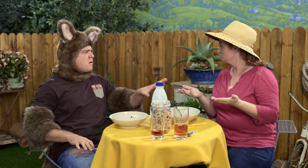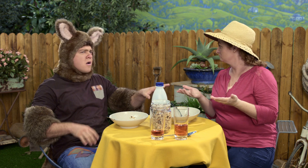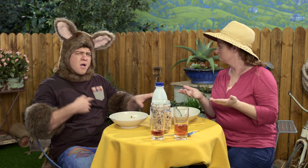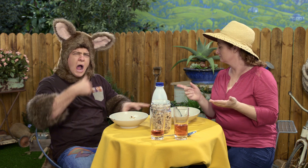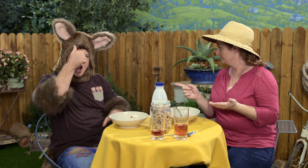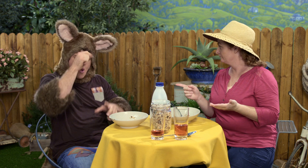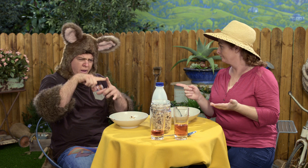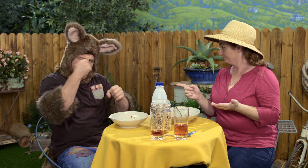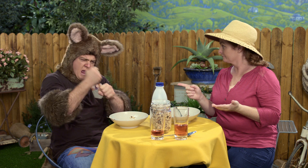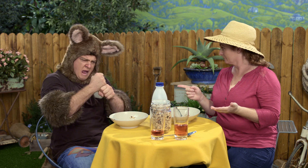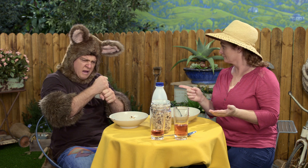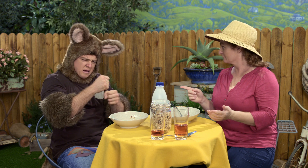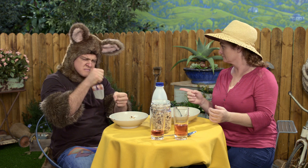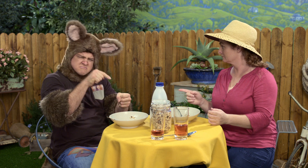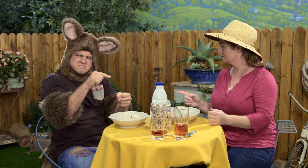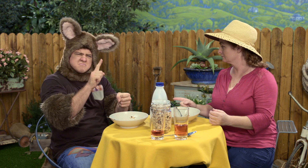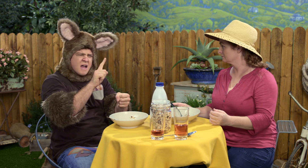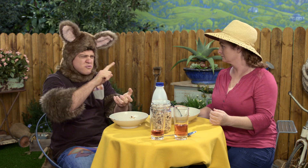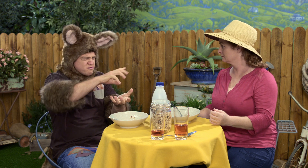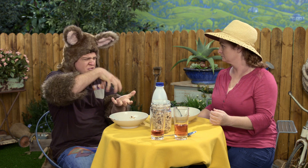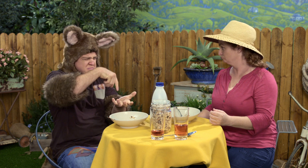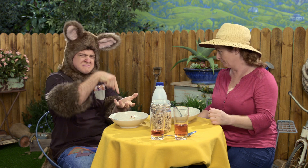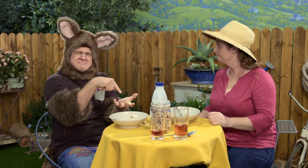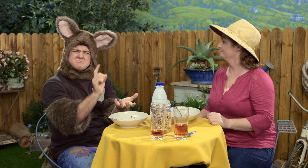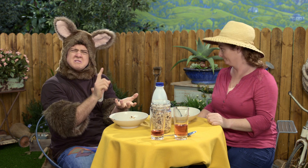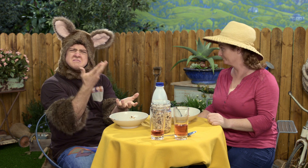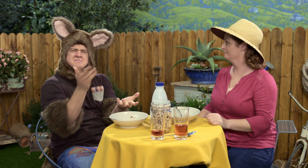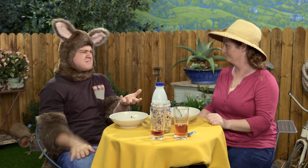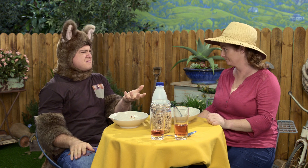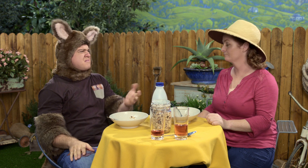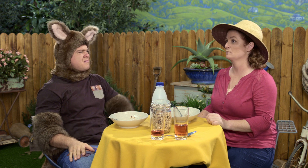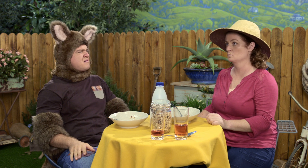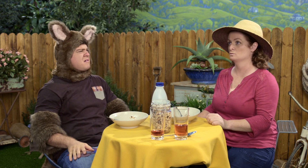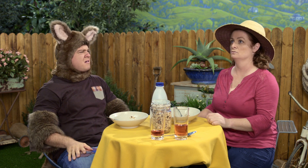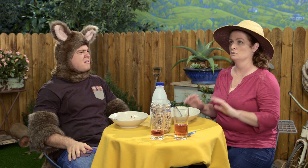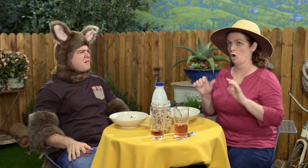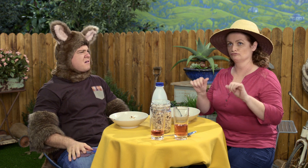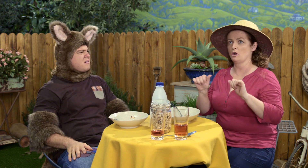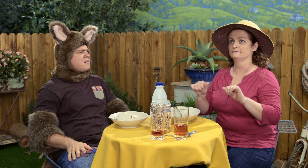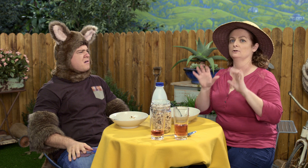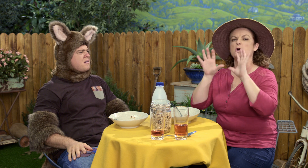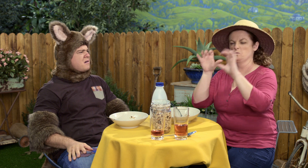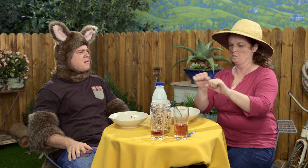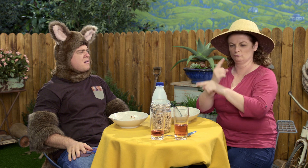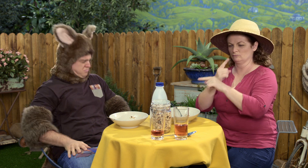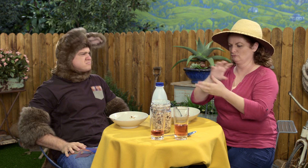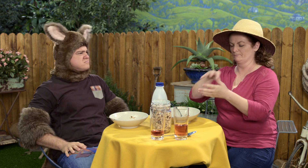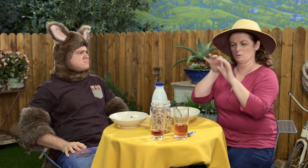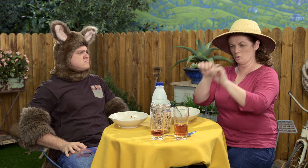Sally, I know what eggs are, but what's scrambled eggs? Hmm, right.